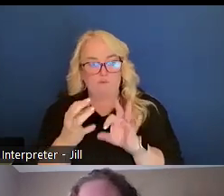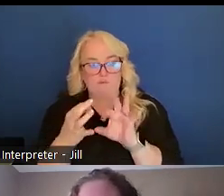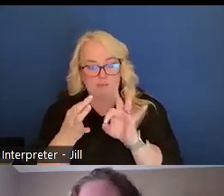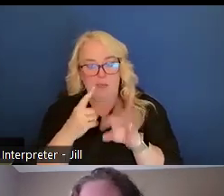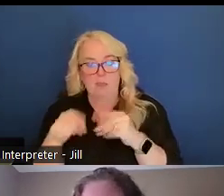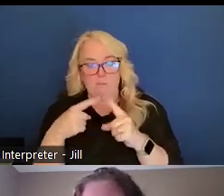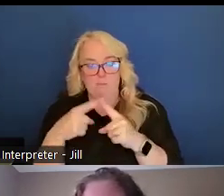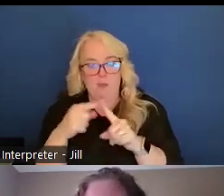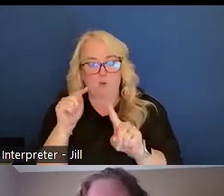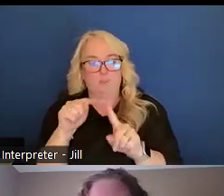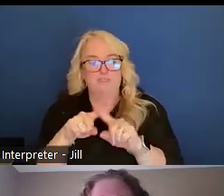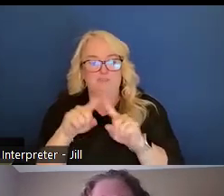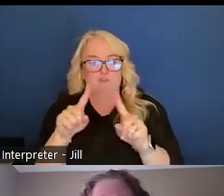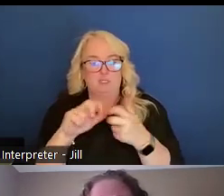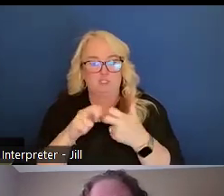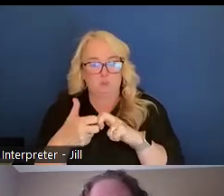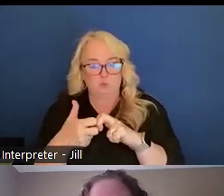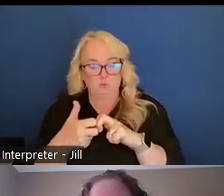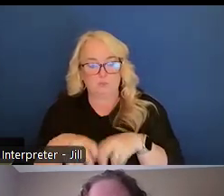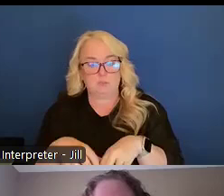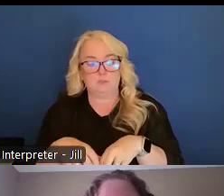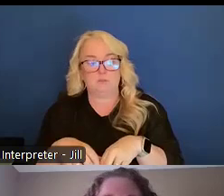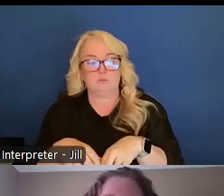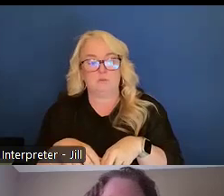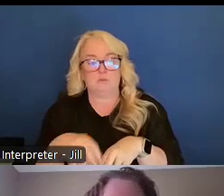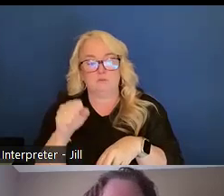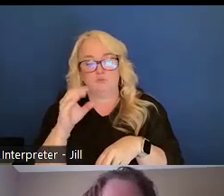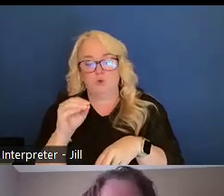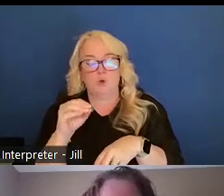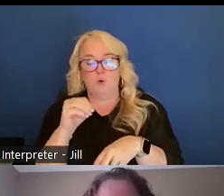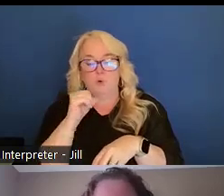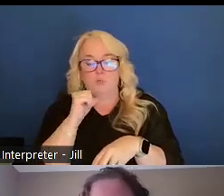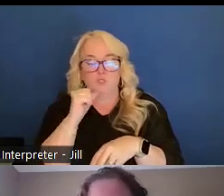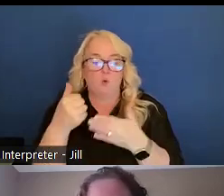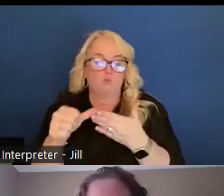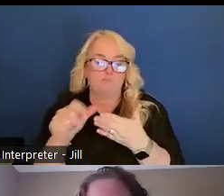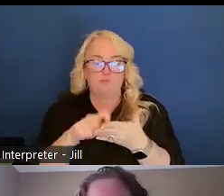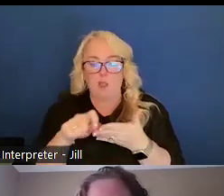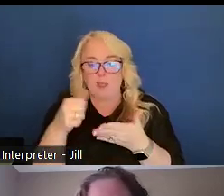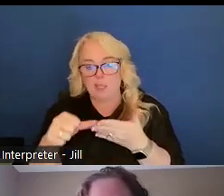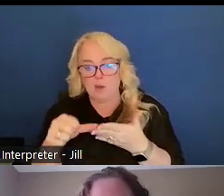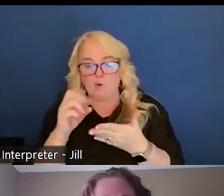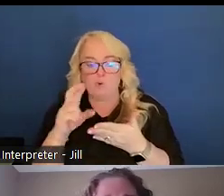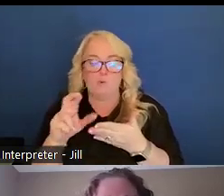waiver issues. So, unlike writing the letters to the state, or trying to have a meeting with them, or providing